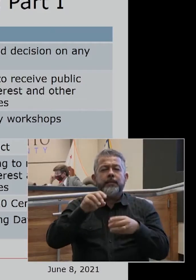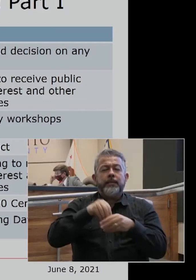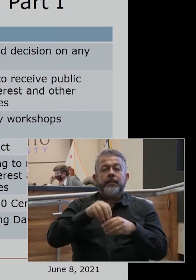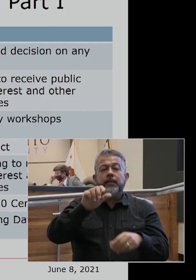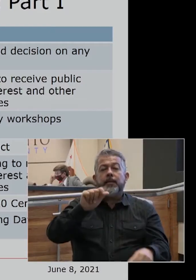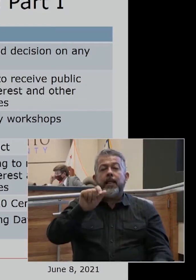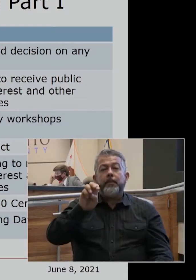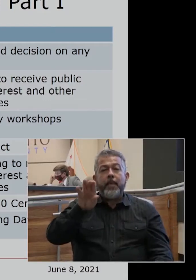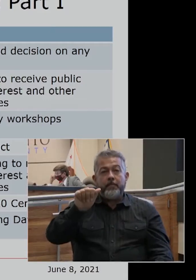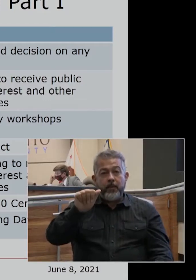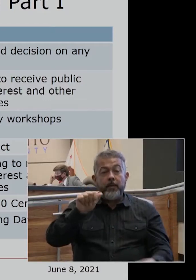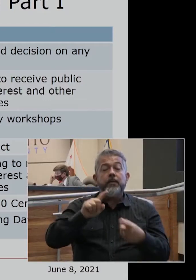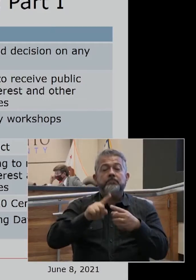COURT CASE IN ALABAMA THE CENSUS BUREAU COMMITTED TO AUGUST 15TH